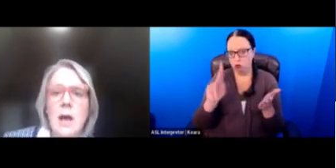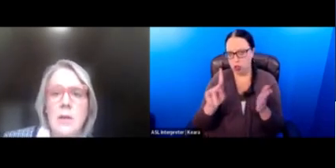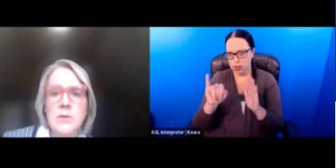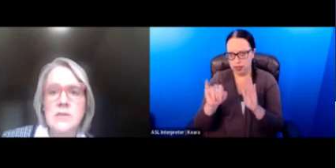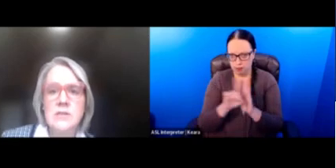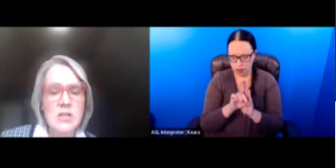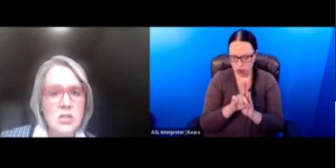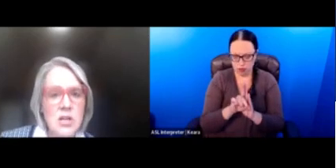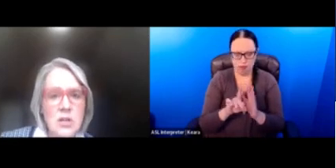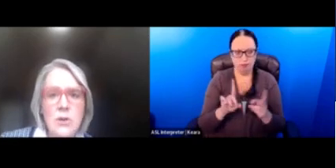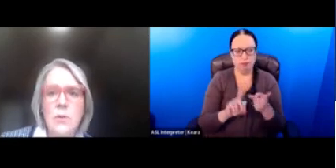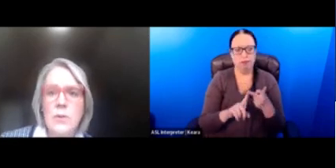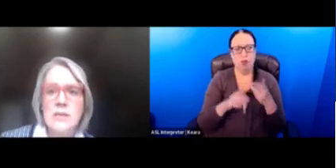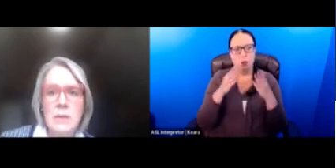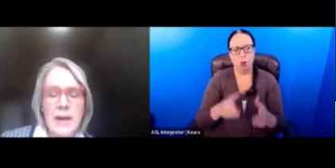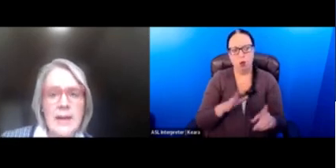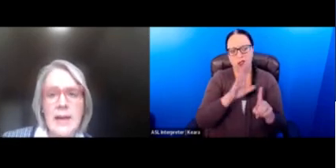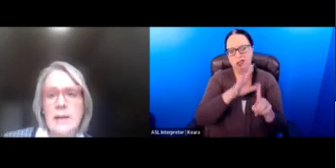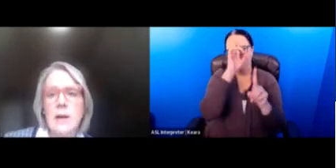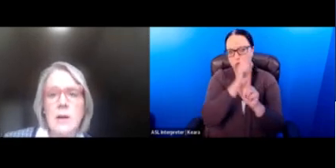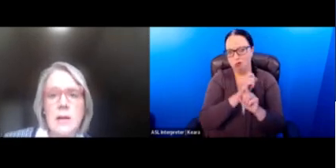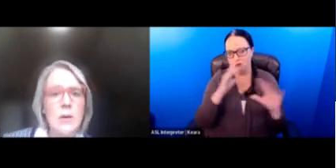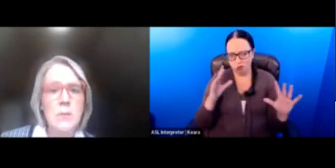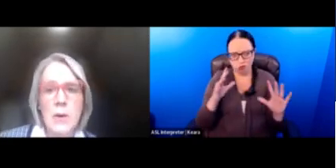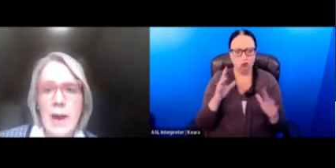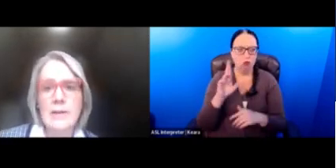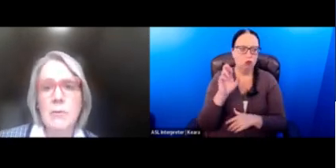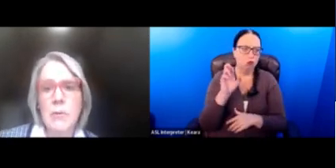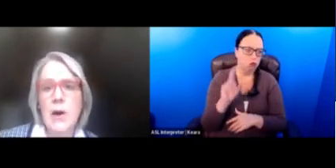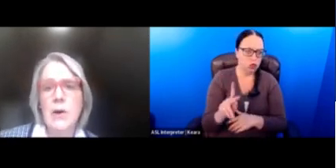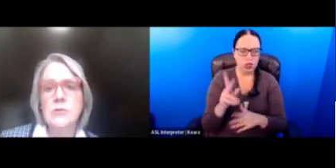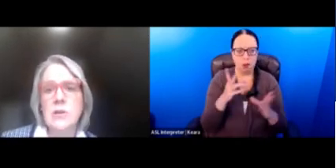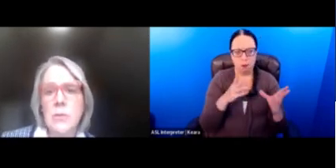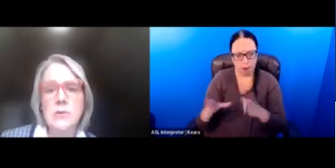proactive approach approach that values dignity of choice. It's